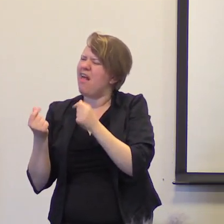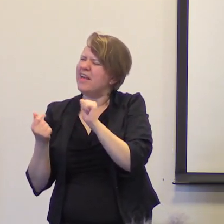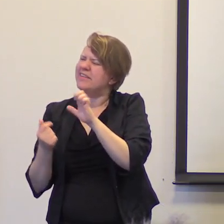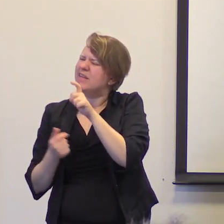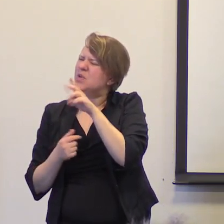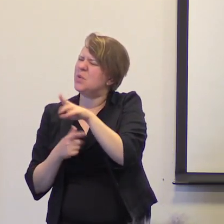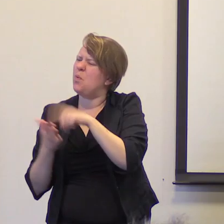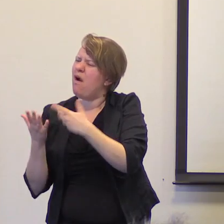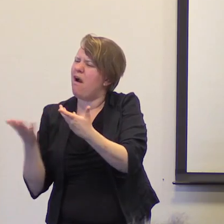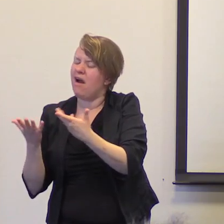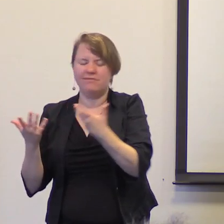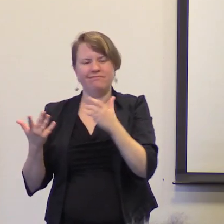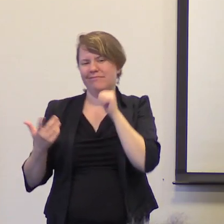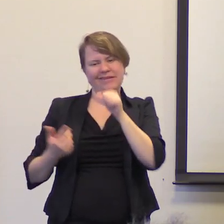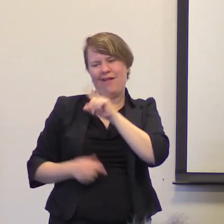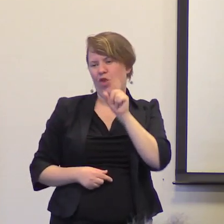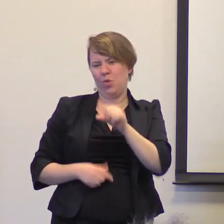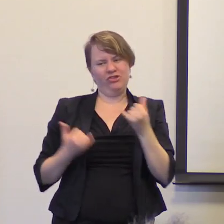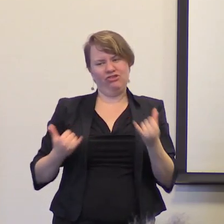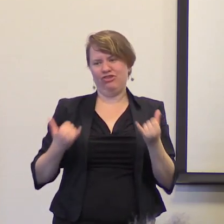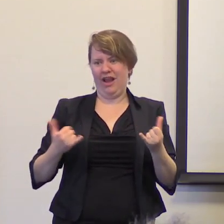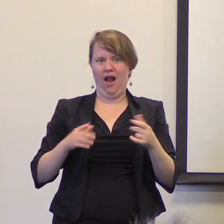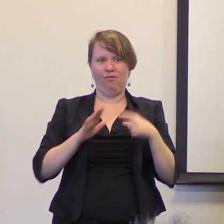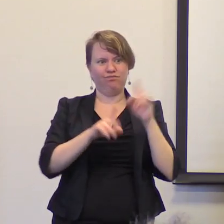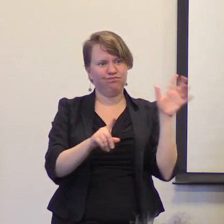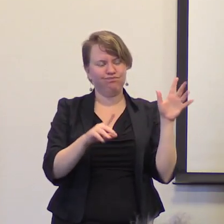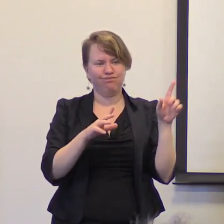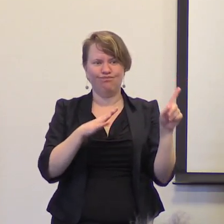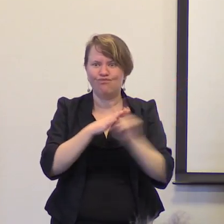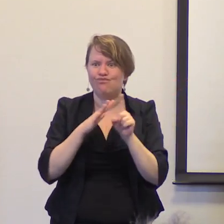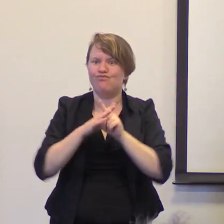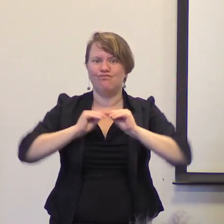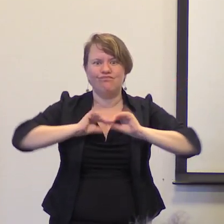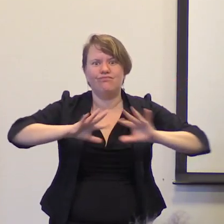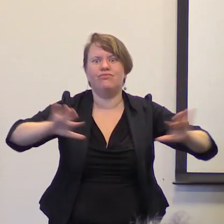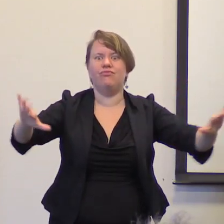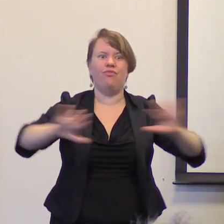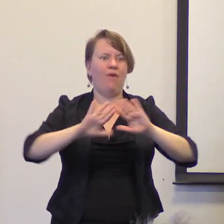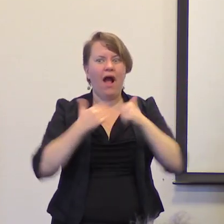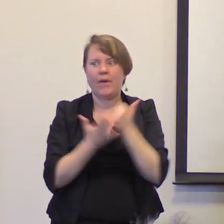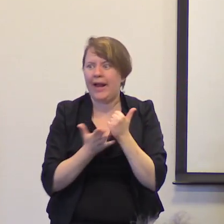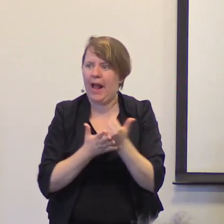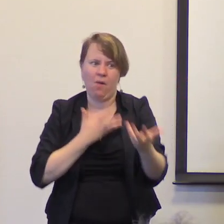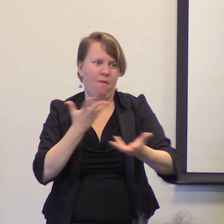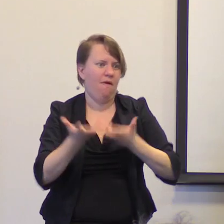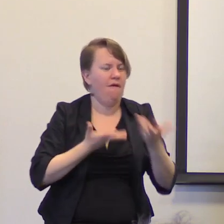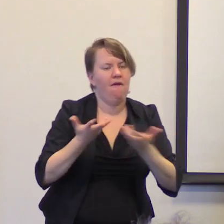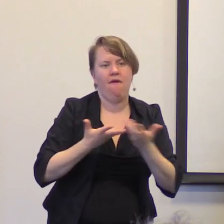Well that's not the question we're getting so much. Now we're getting more, "How can I help?" I don't know if you can see the sign in the background.